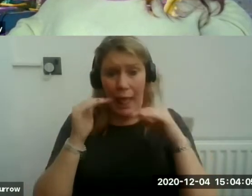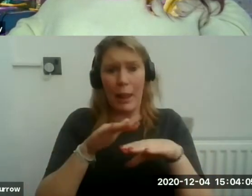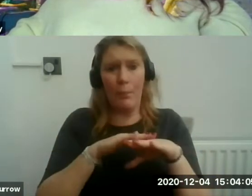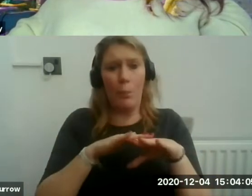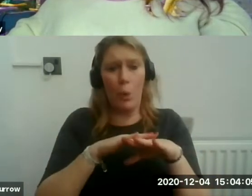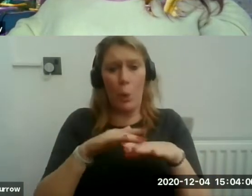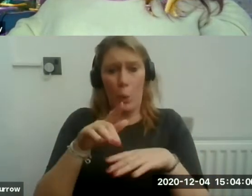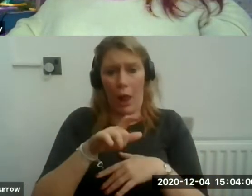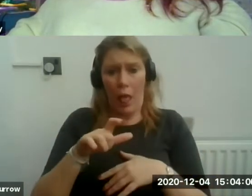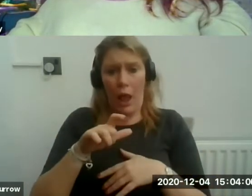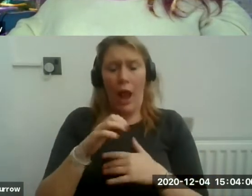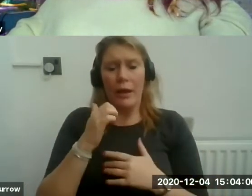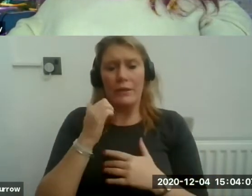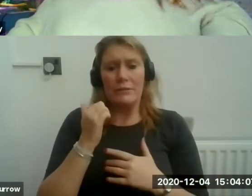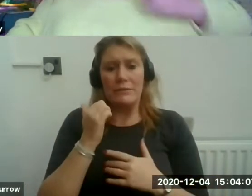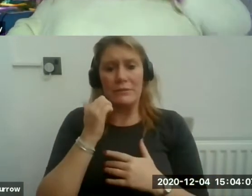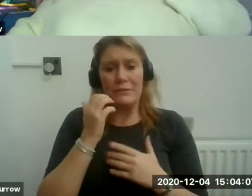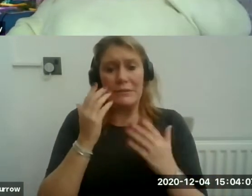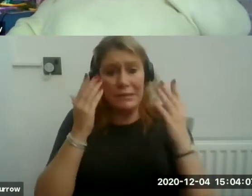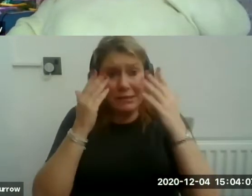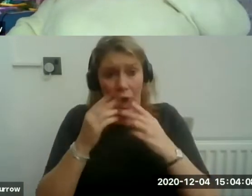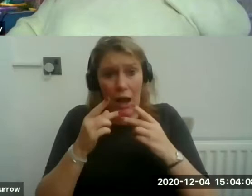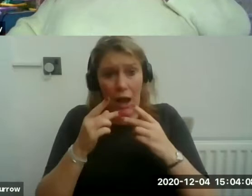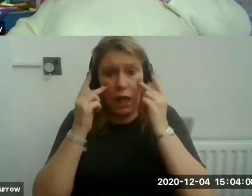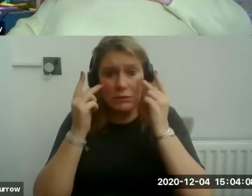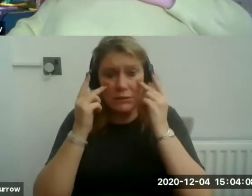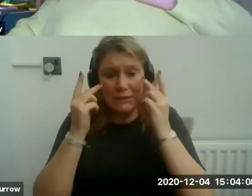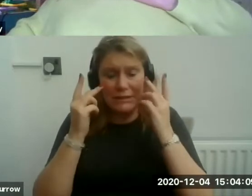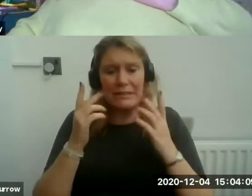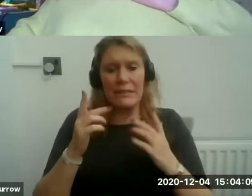glasses, a green and cream coloured scarf